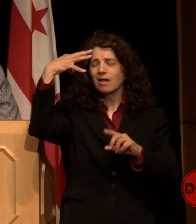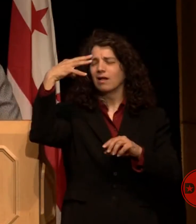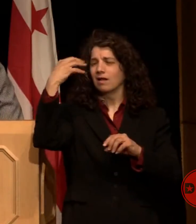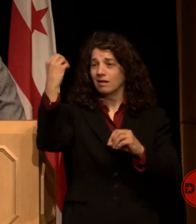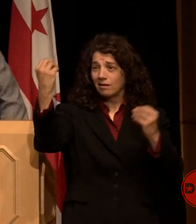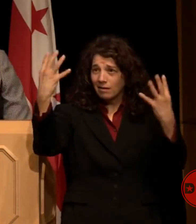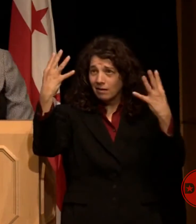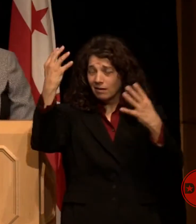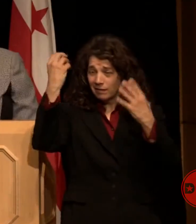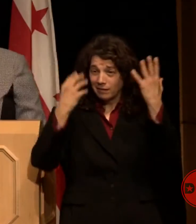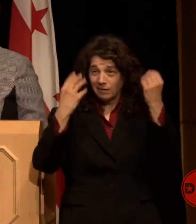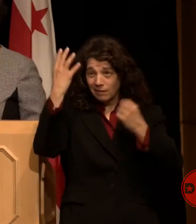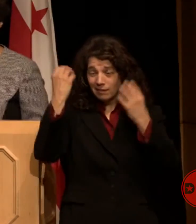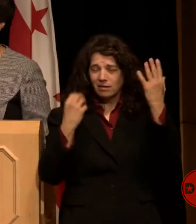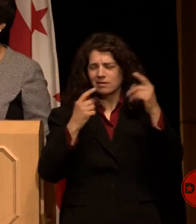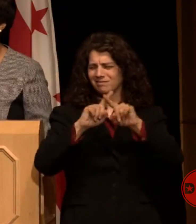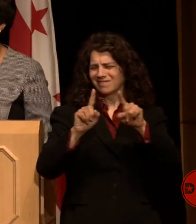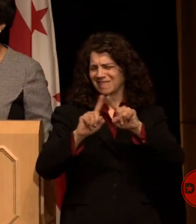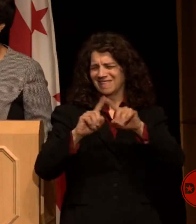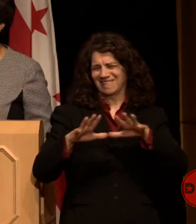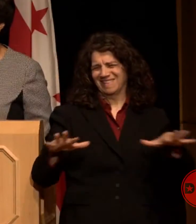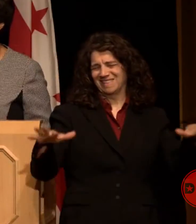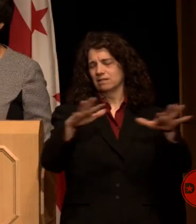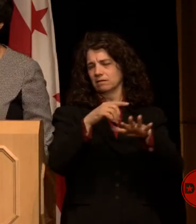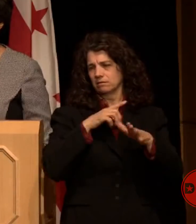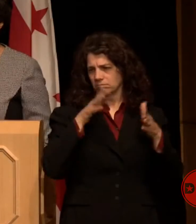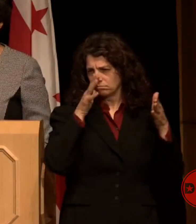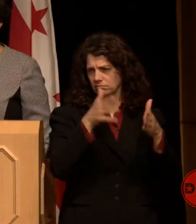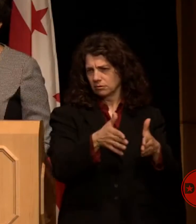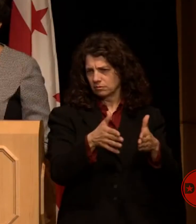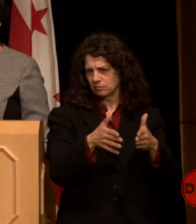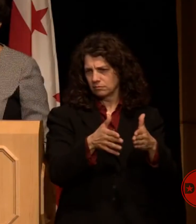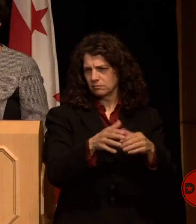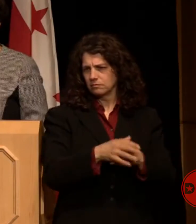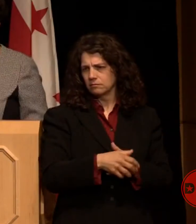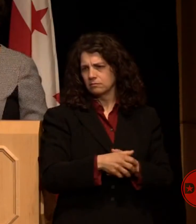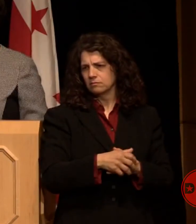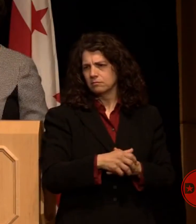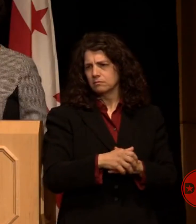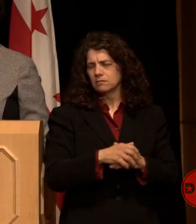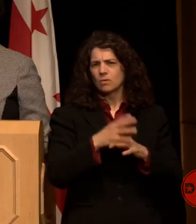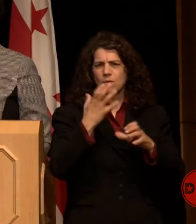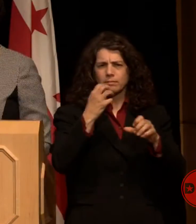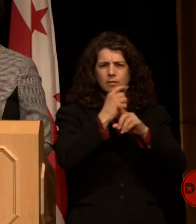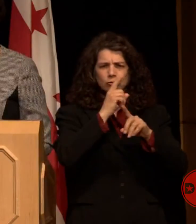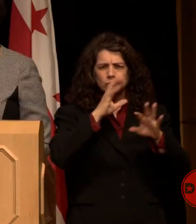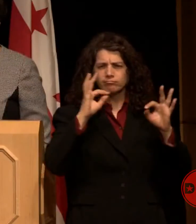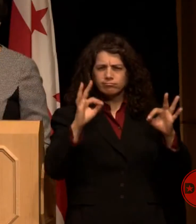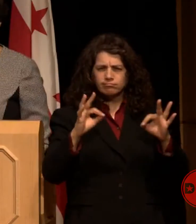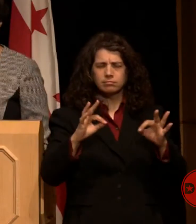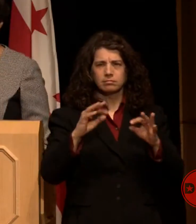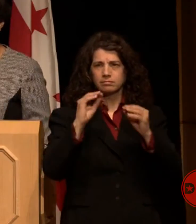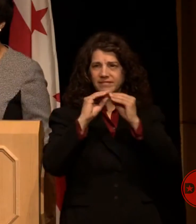GET THOSE FACILITIES IN A STATE OF GOOD REPAIR. AND WHILE SOMETIMES THAT PROJECT LIKE THAT COULD SEEM DAUNTING